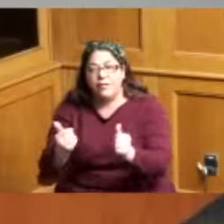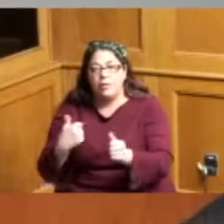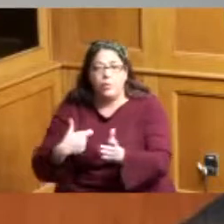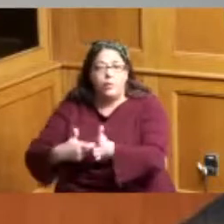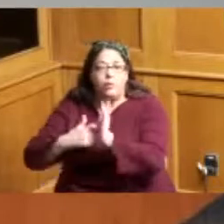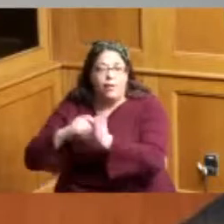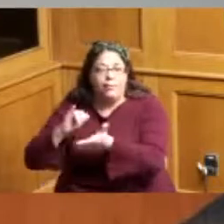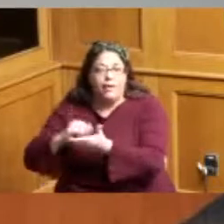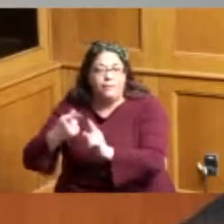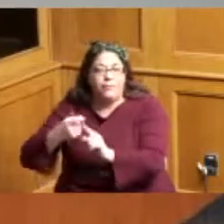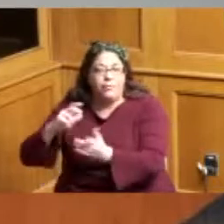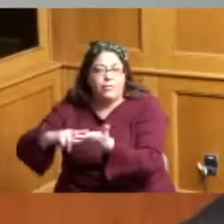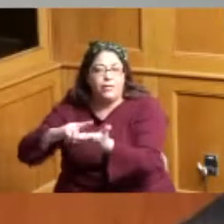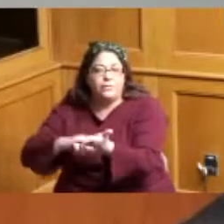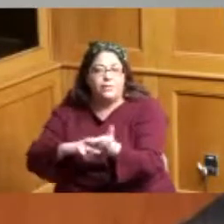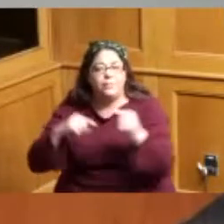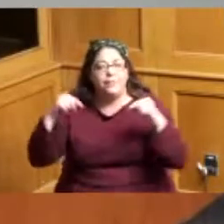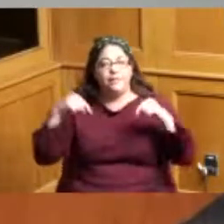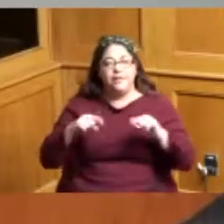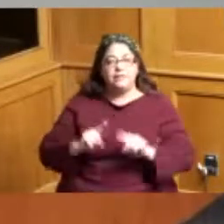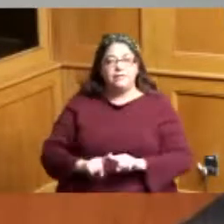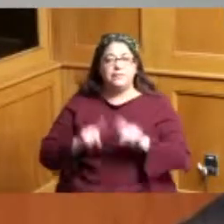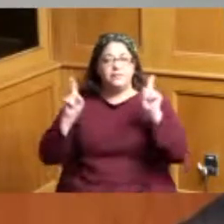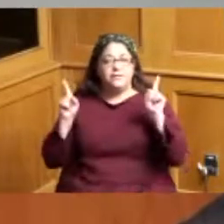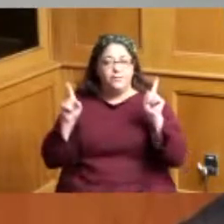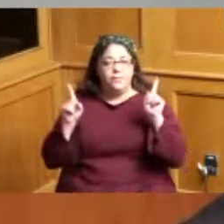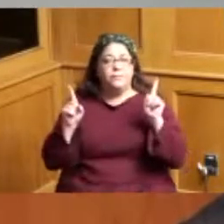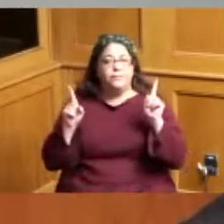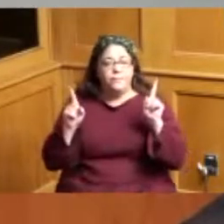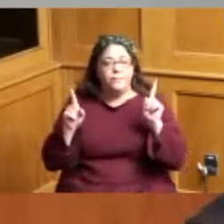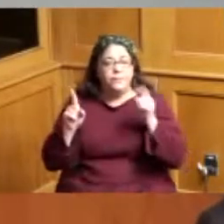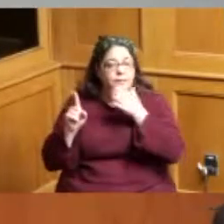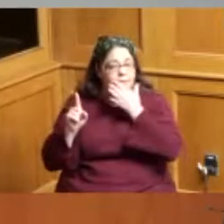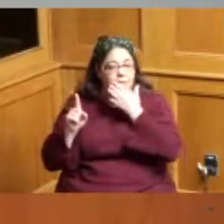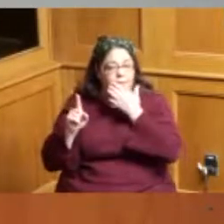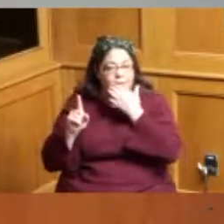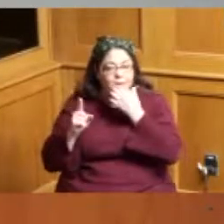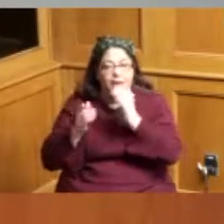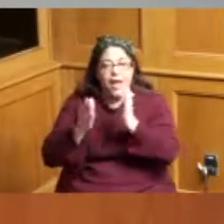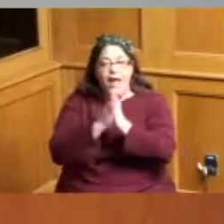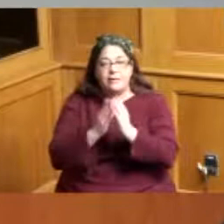this is something different I think asking how much it's going to cost is a legitimate question